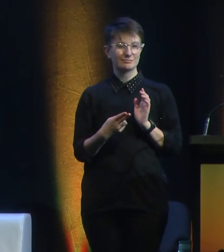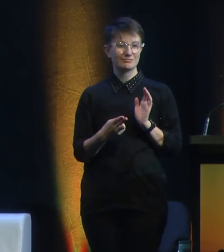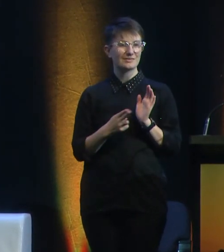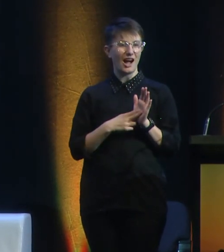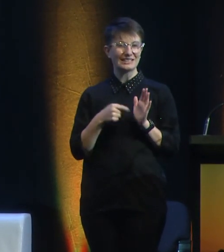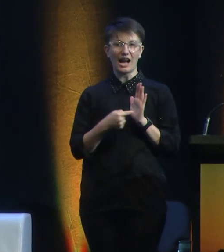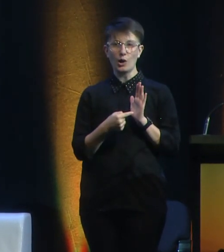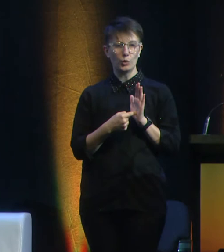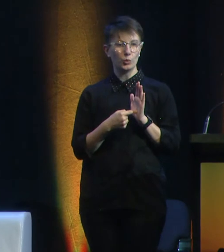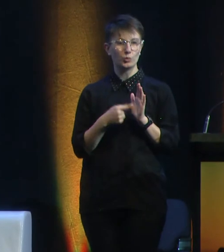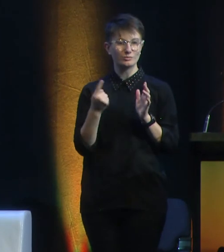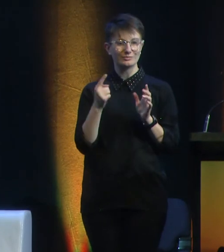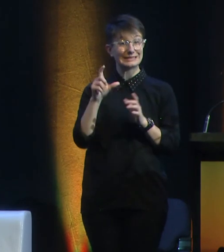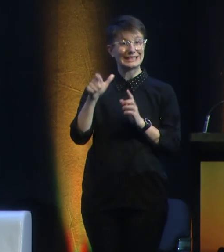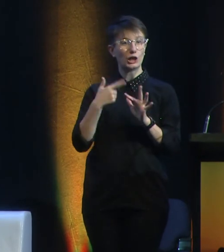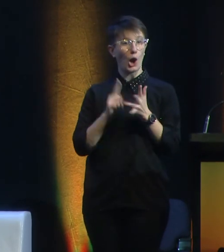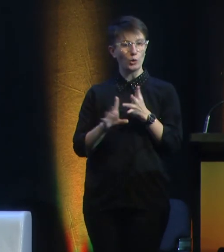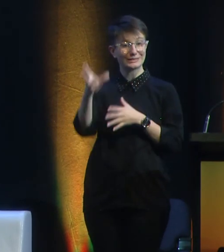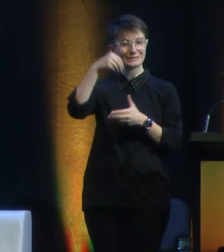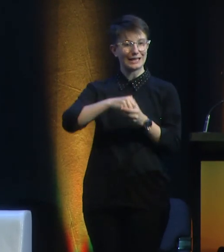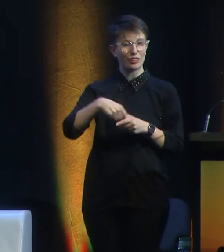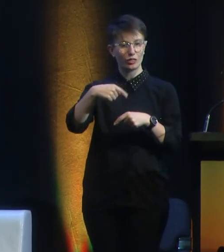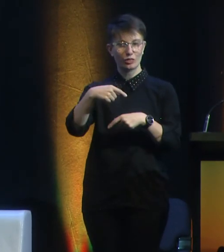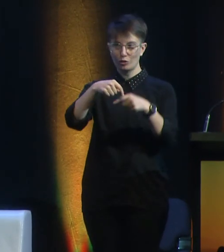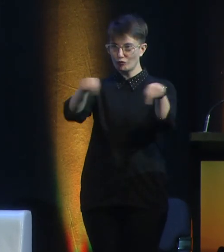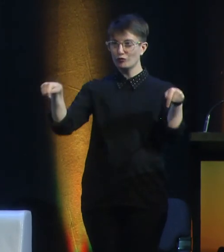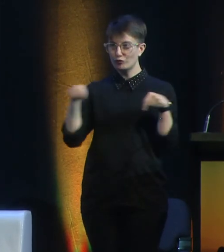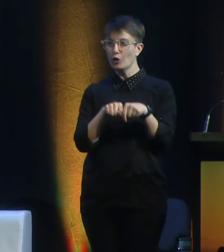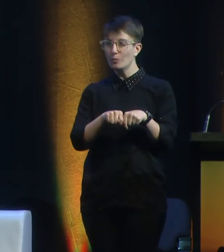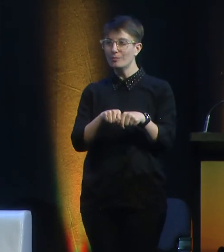the exact wording Lisa, but you've got a very strong kōrero down there, the idea that you